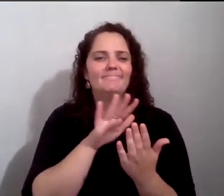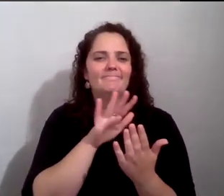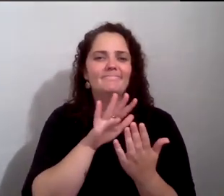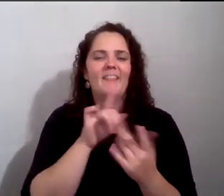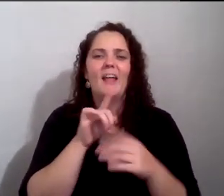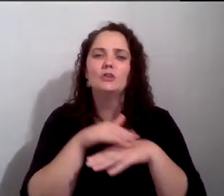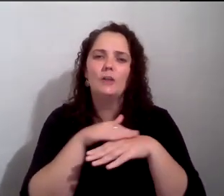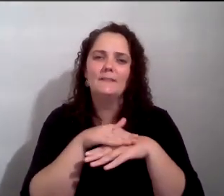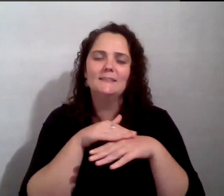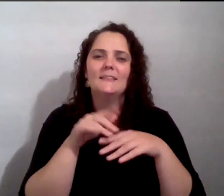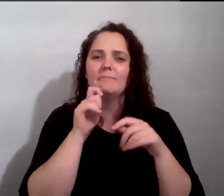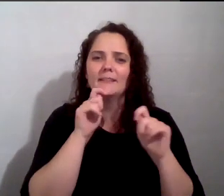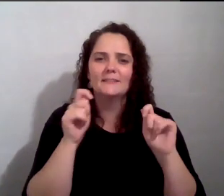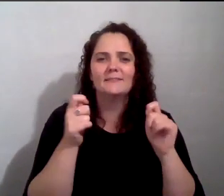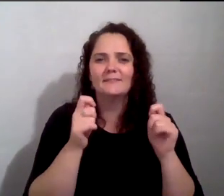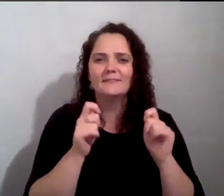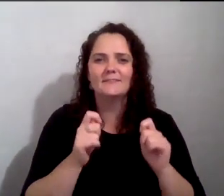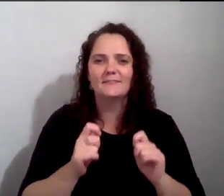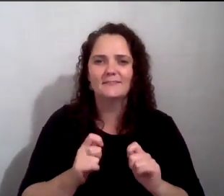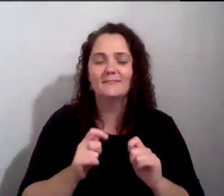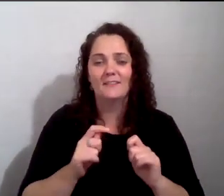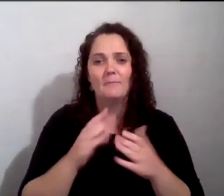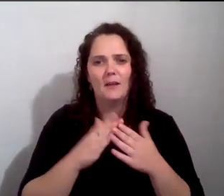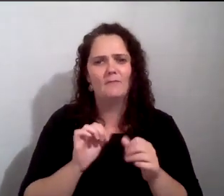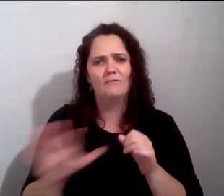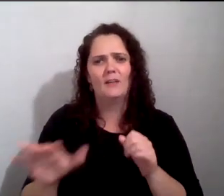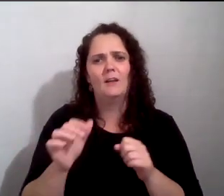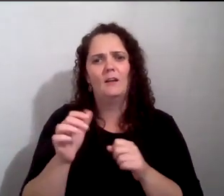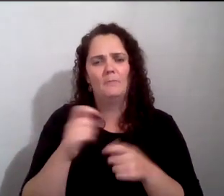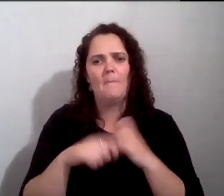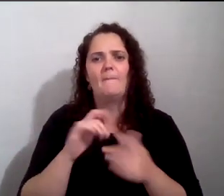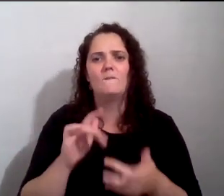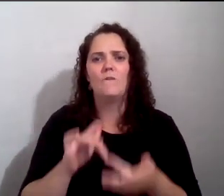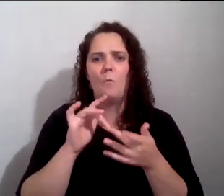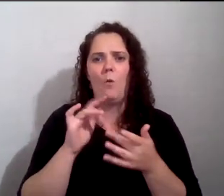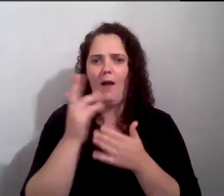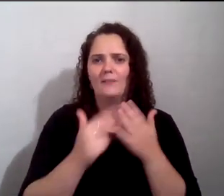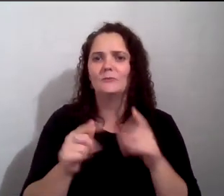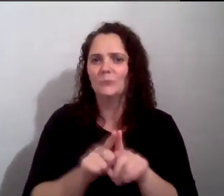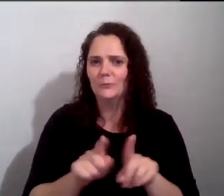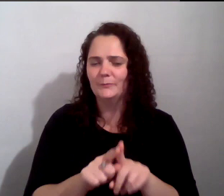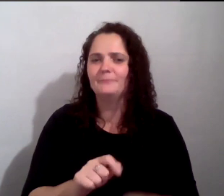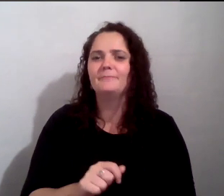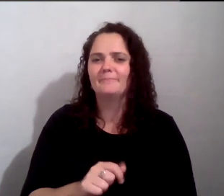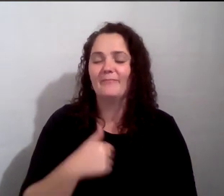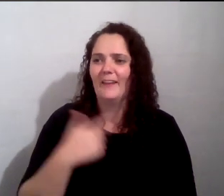pick at the surface and play with the surface and you know, he's sort of an incredible formalist as well. So